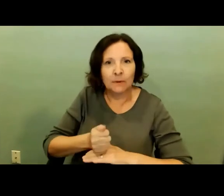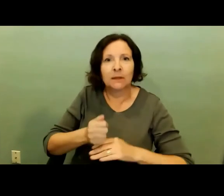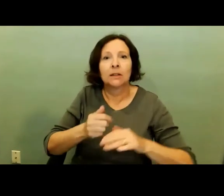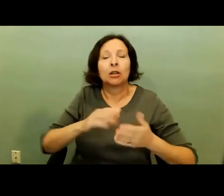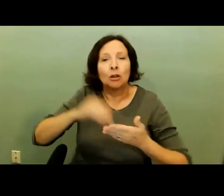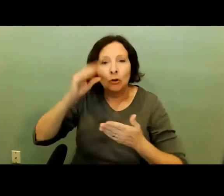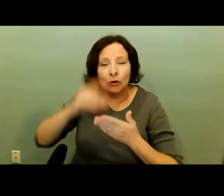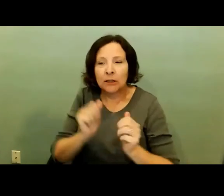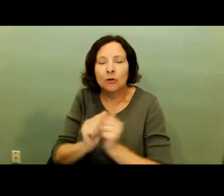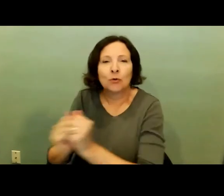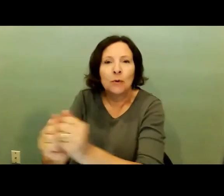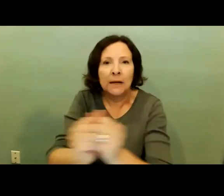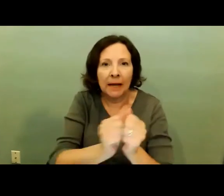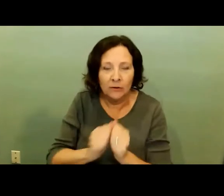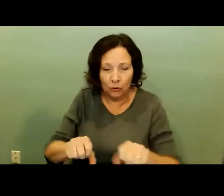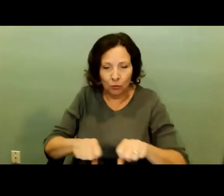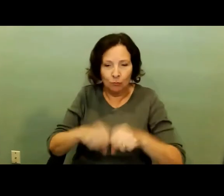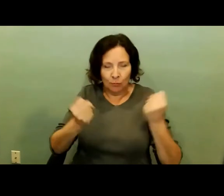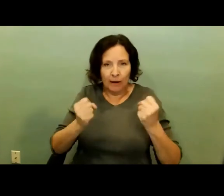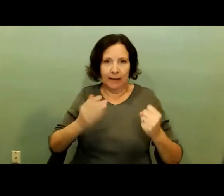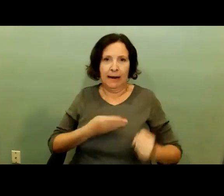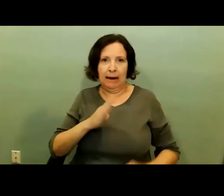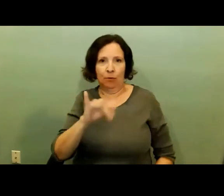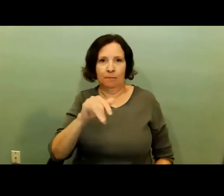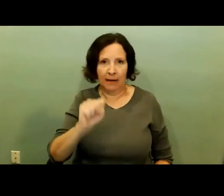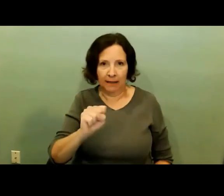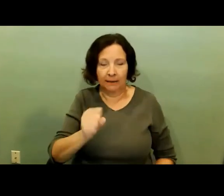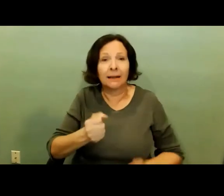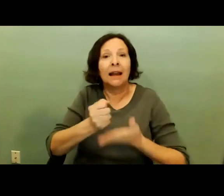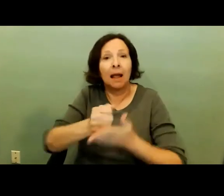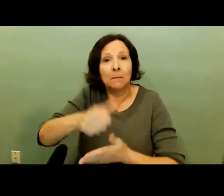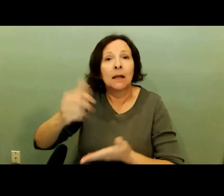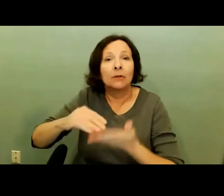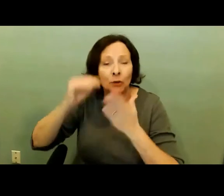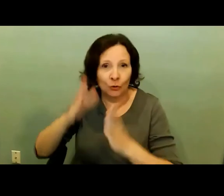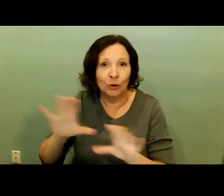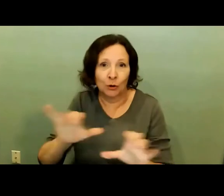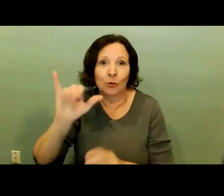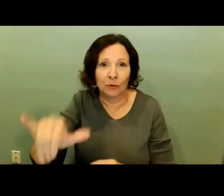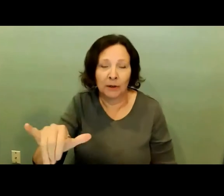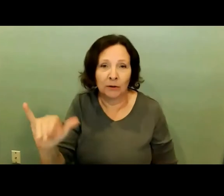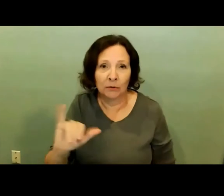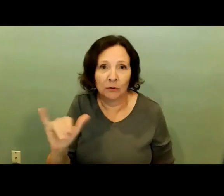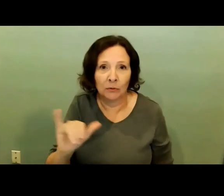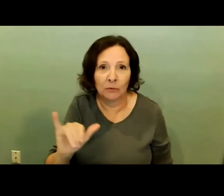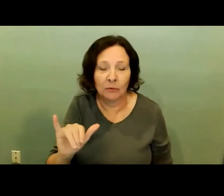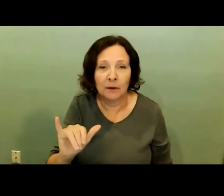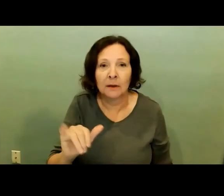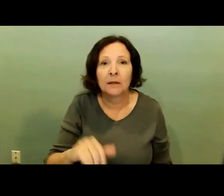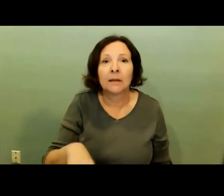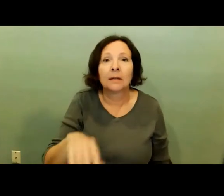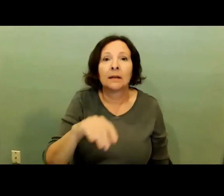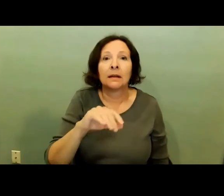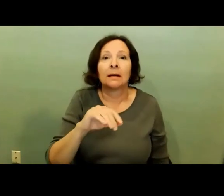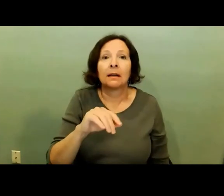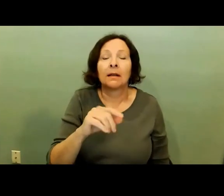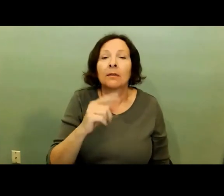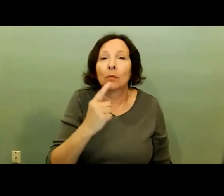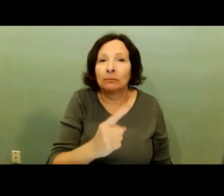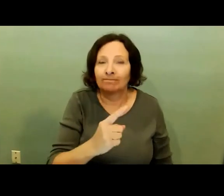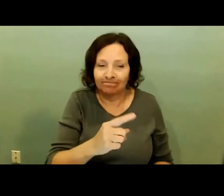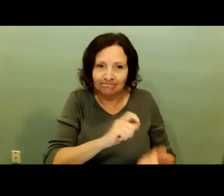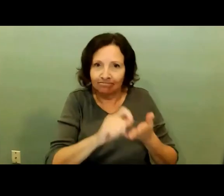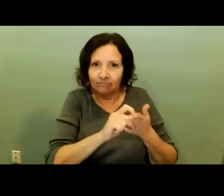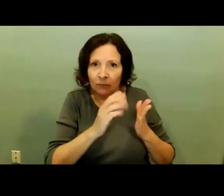same. That's why I appreciate these opportunities to become antiracist as a lifelong project. As